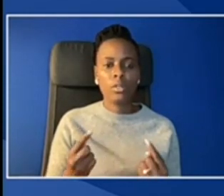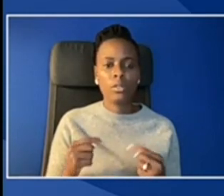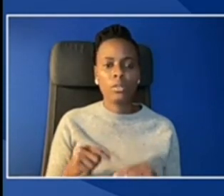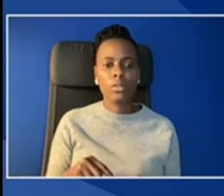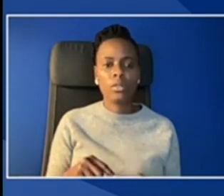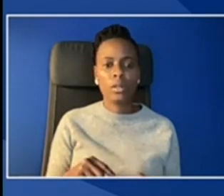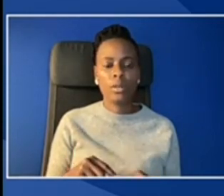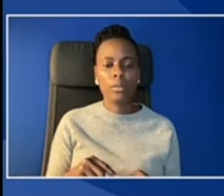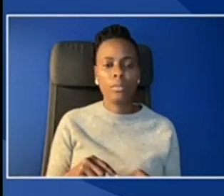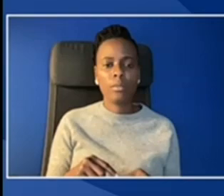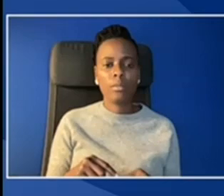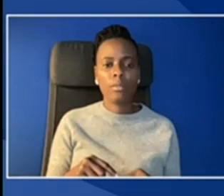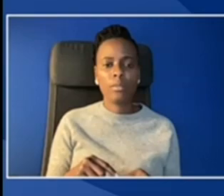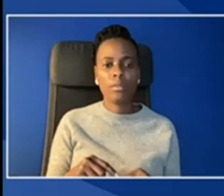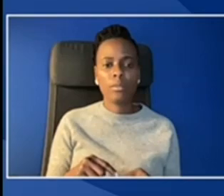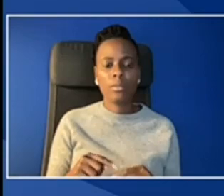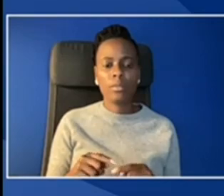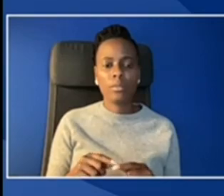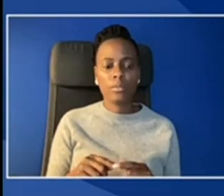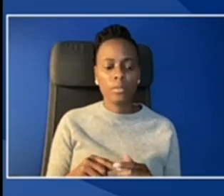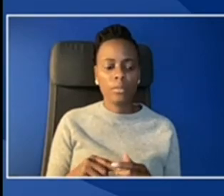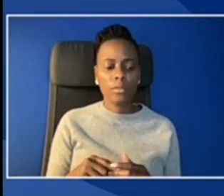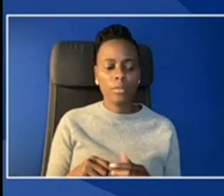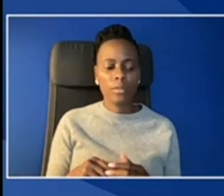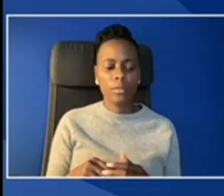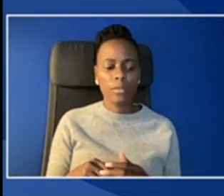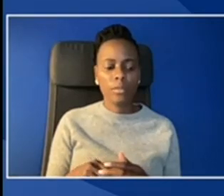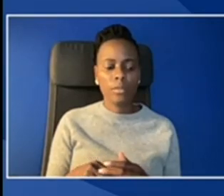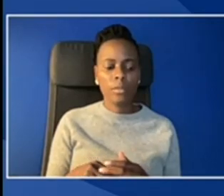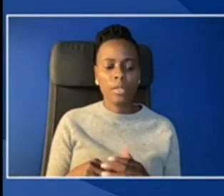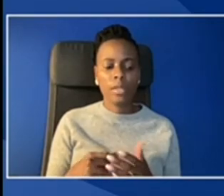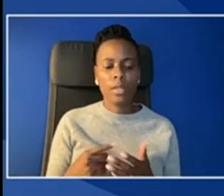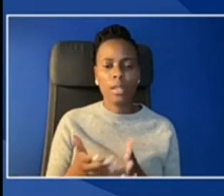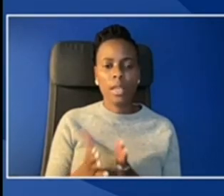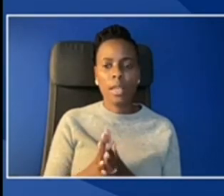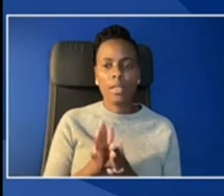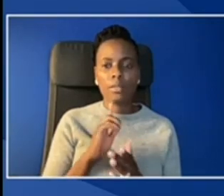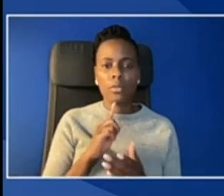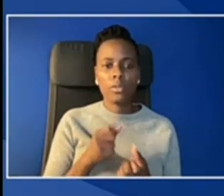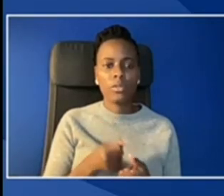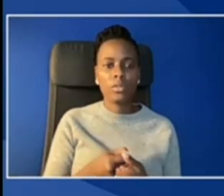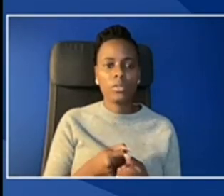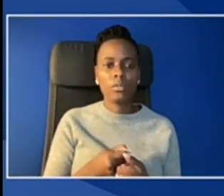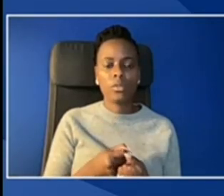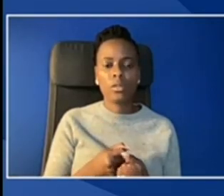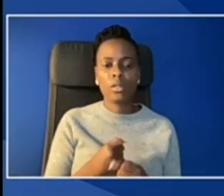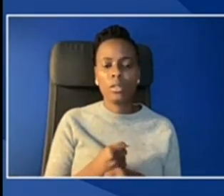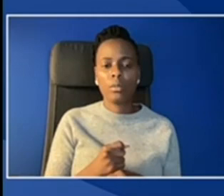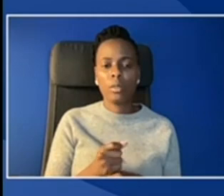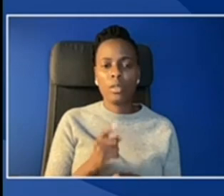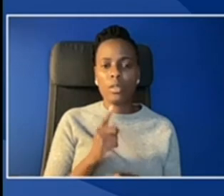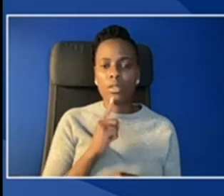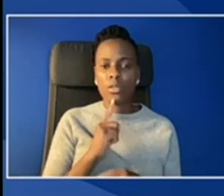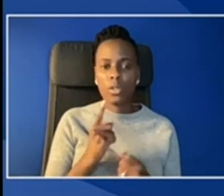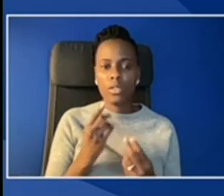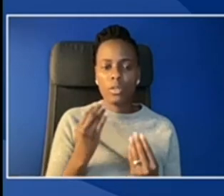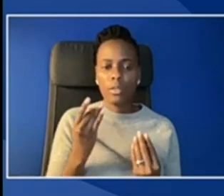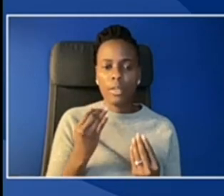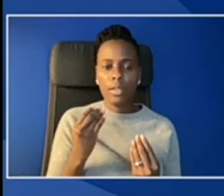please- or talk to you all and ask for your support and making sure that you're thinking of Arizonans when you're setting